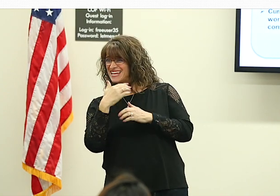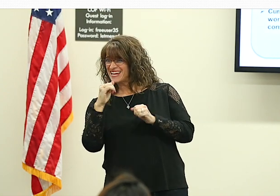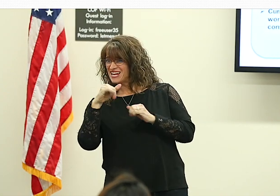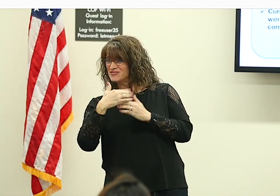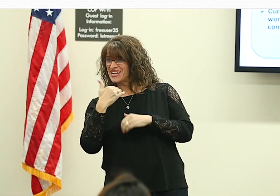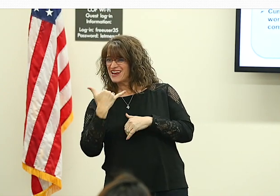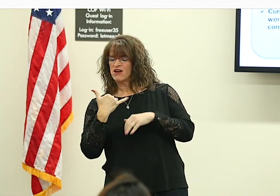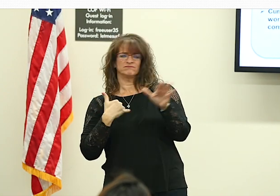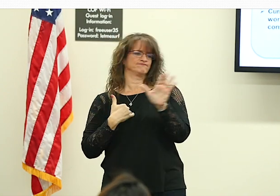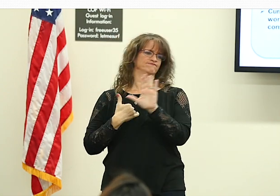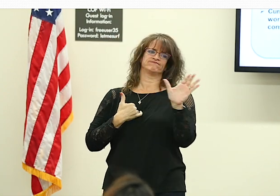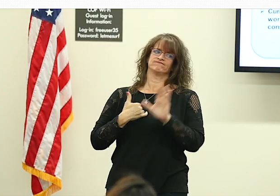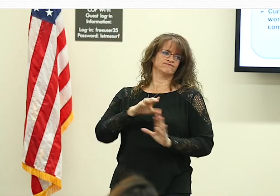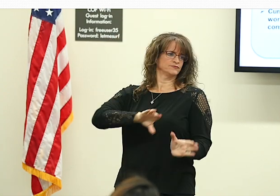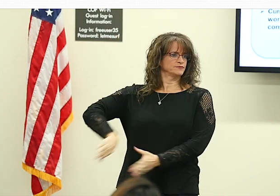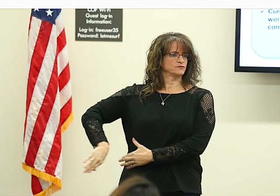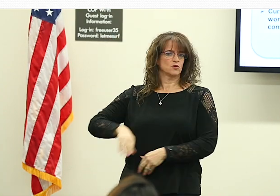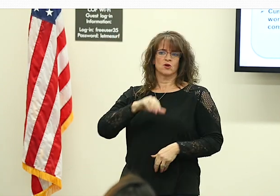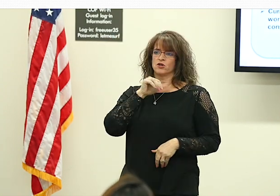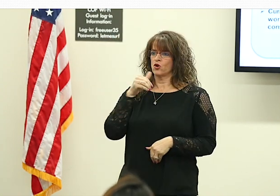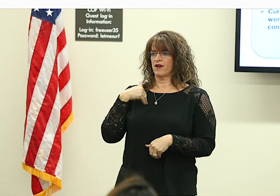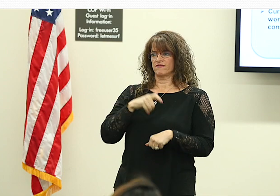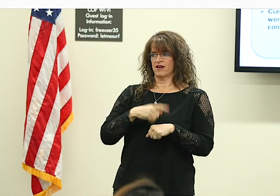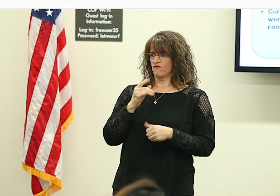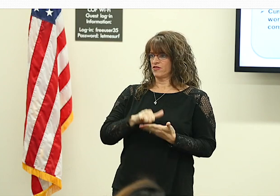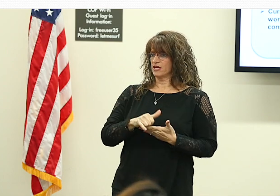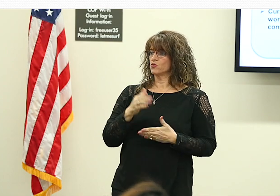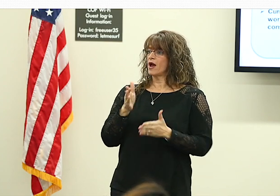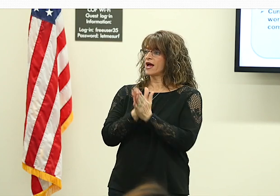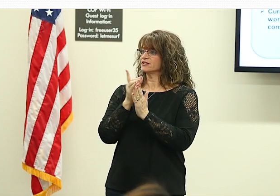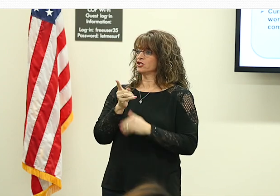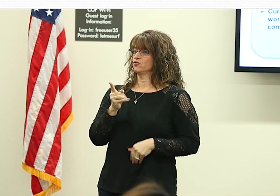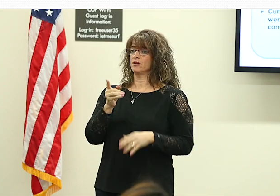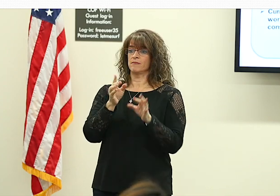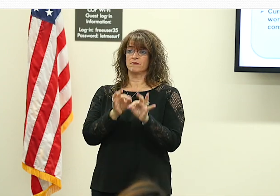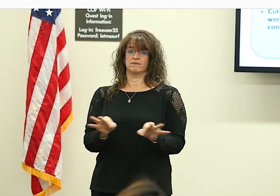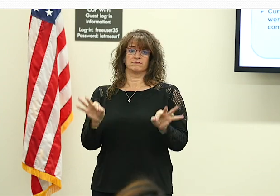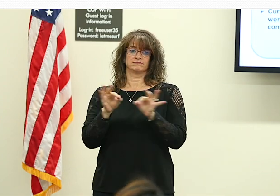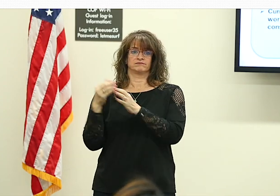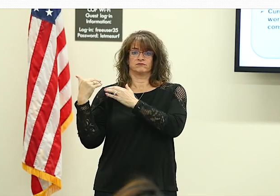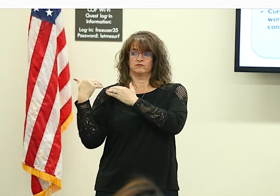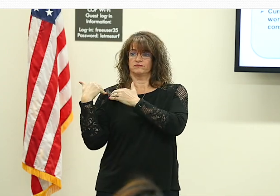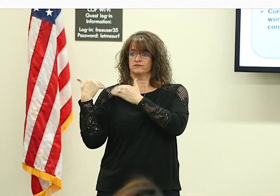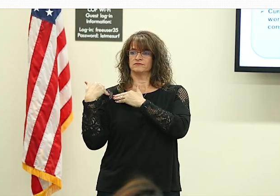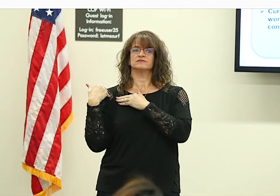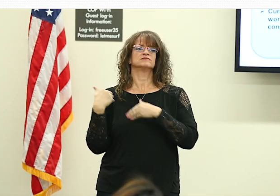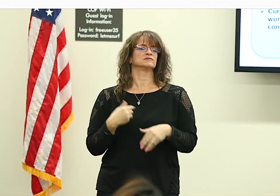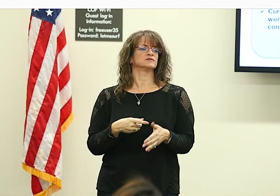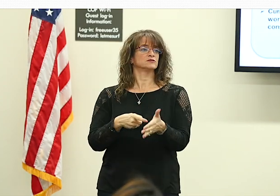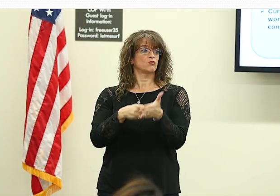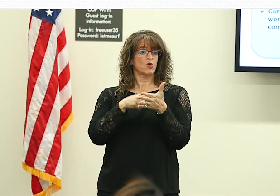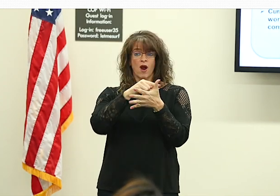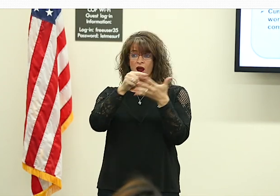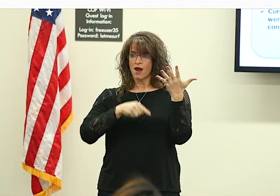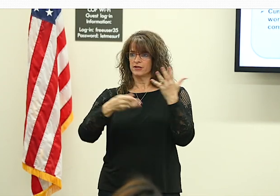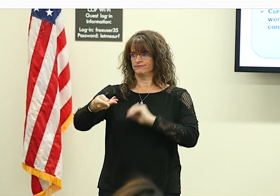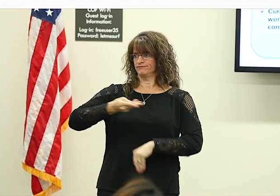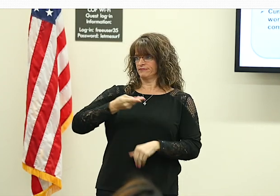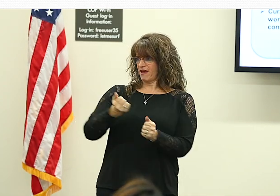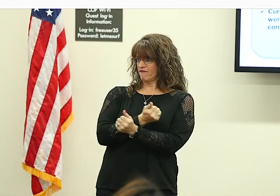So we're asking you to be really responsible, to get everything that we've asked for, and the form filled out completely with all the information.